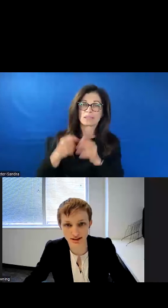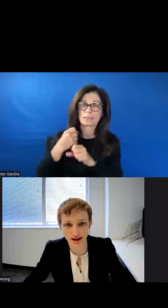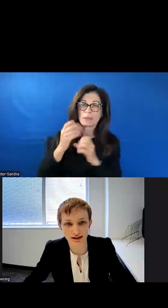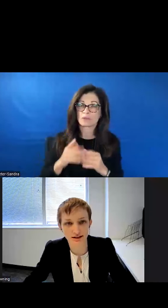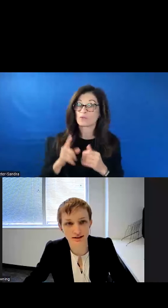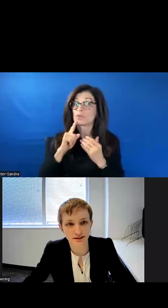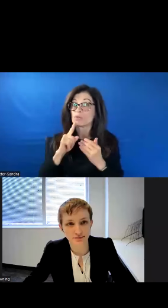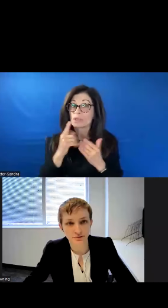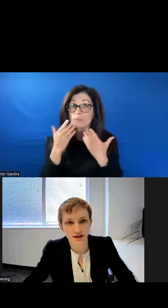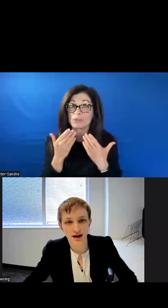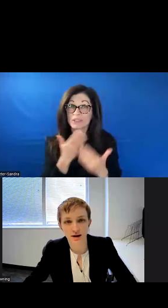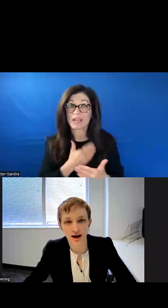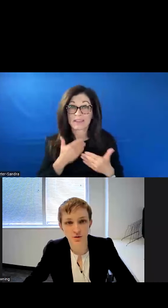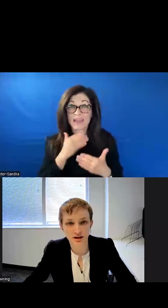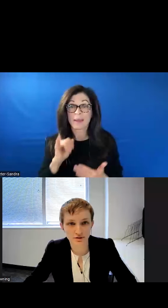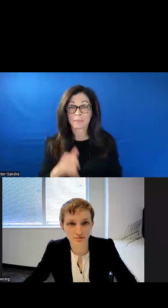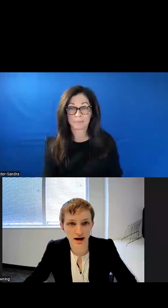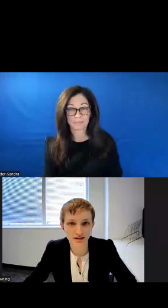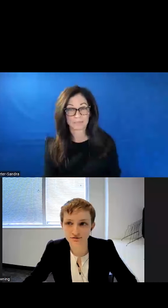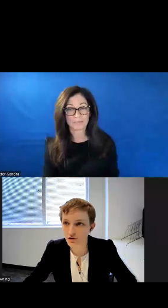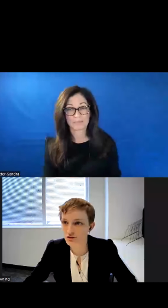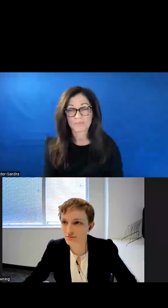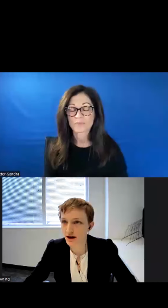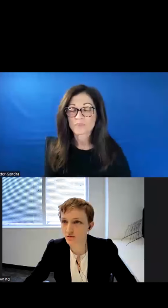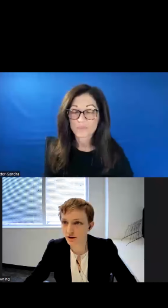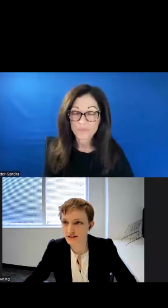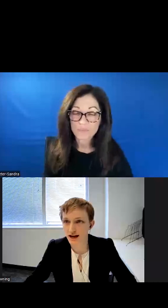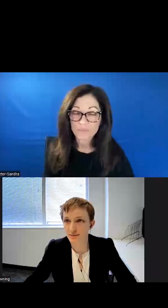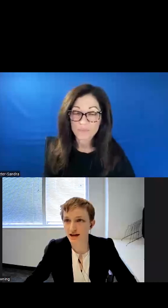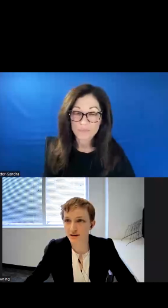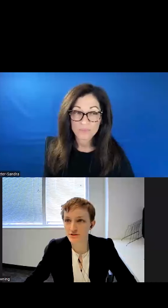THAT. I WANT TO REMIND YOU OF WHAT IS COMING UP.